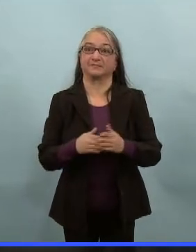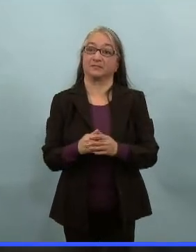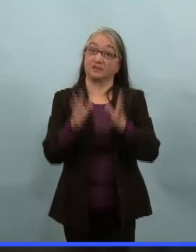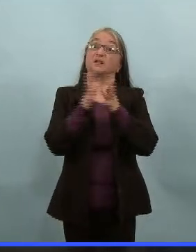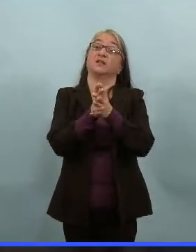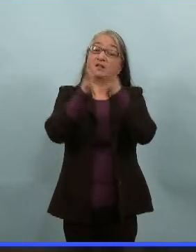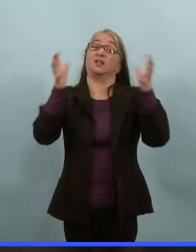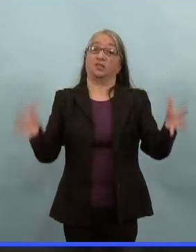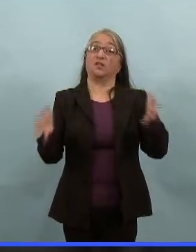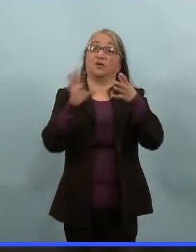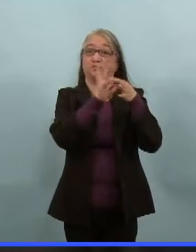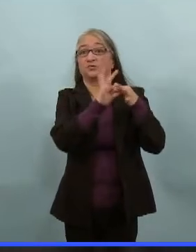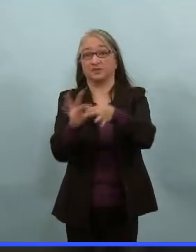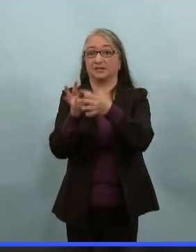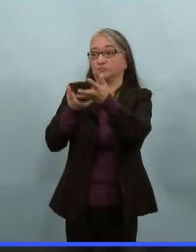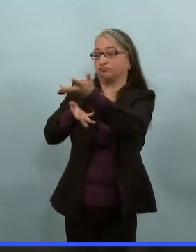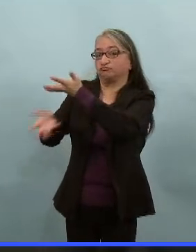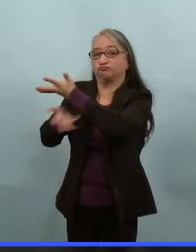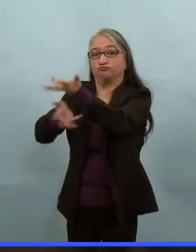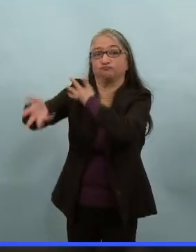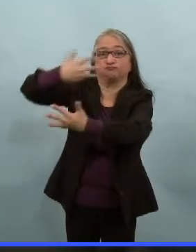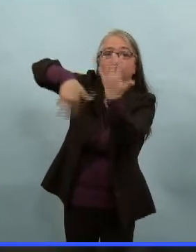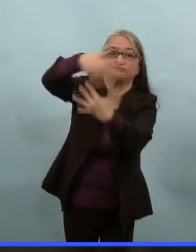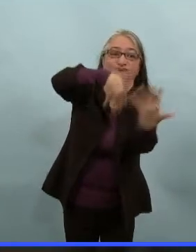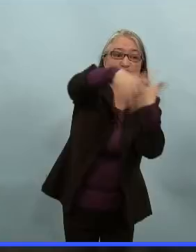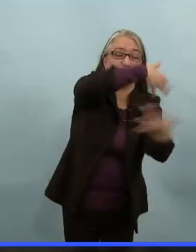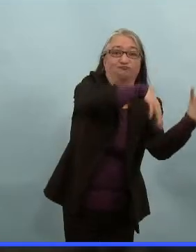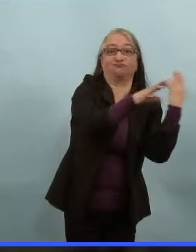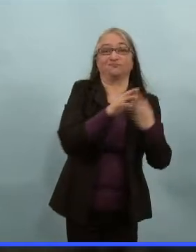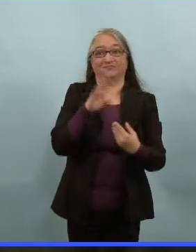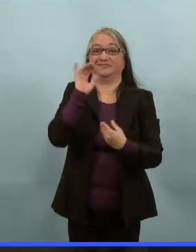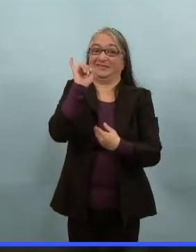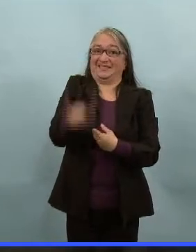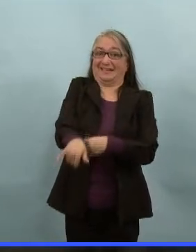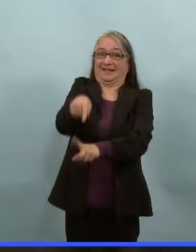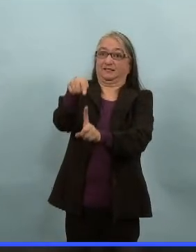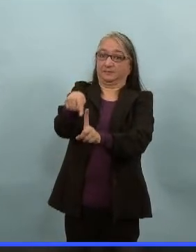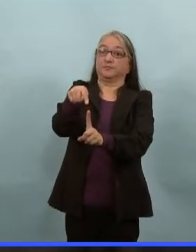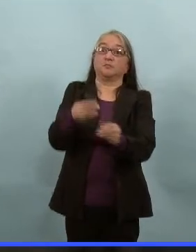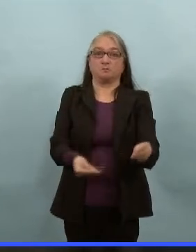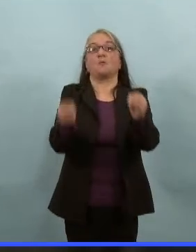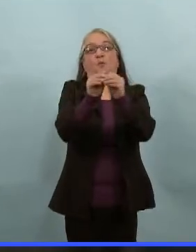right the more we interact the more cases we will generate over a shorter period of time